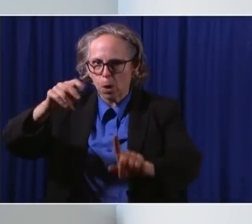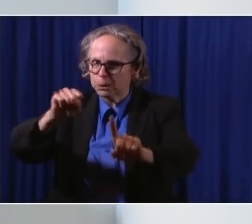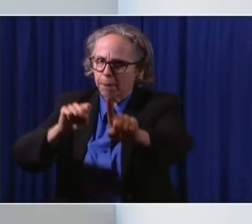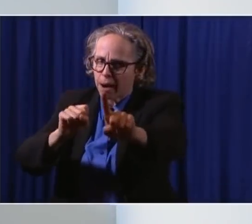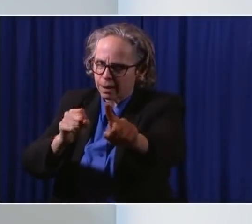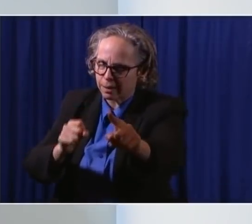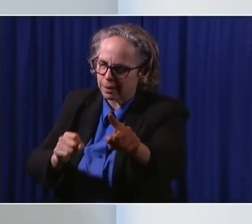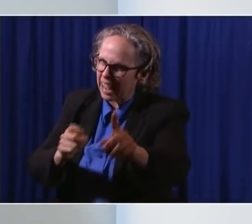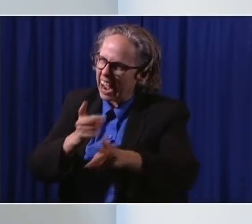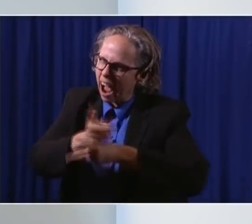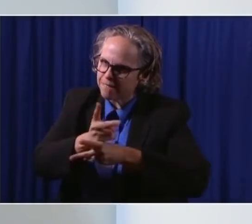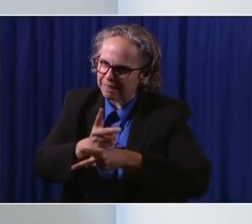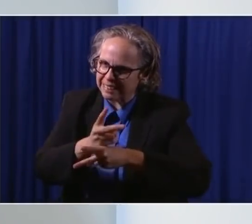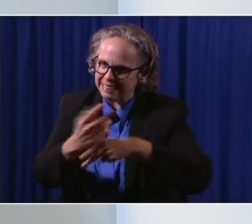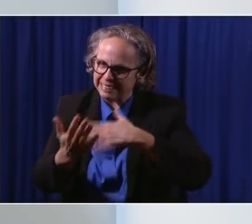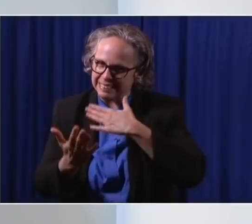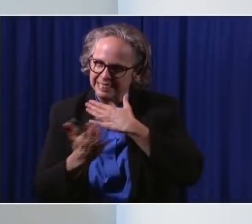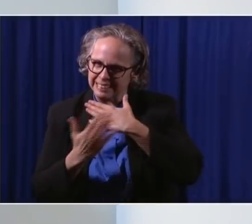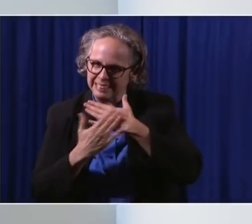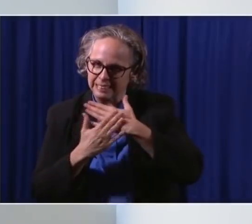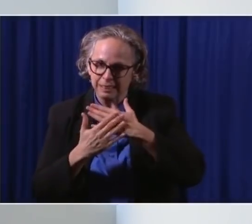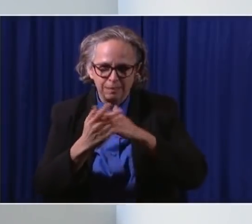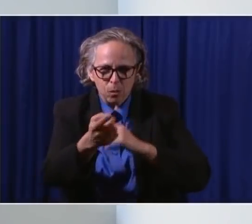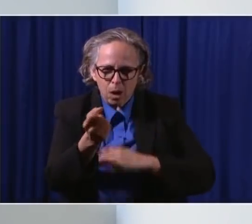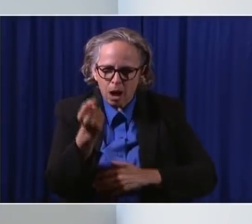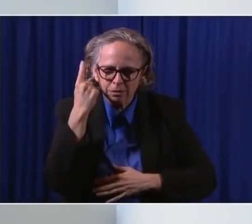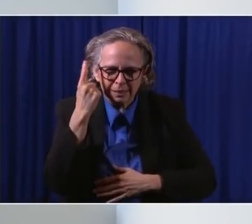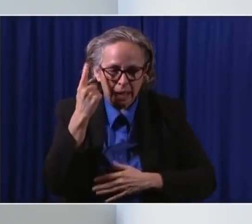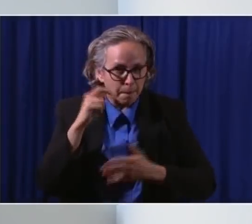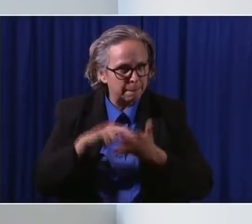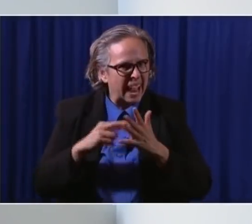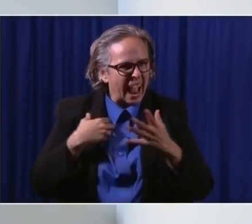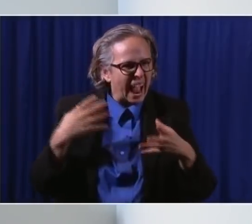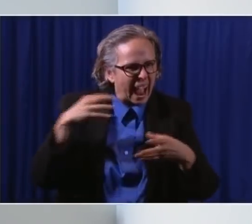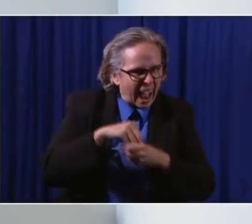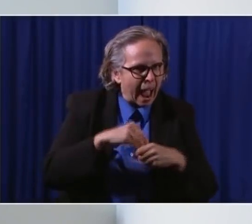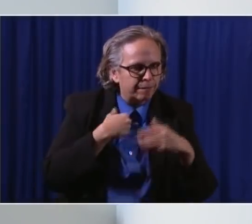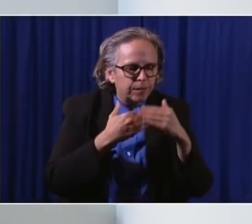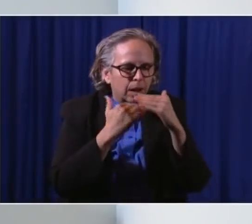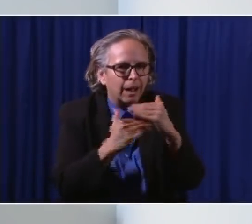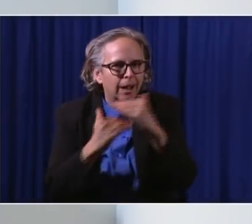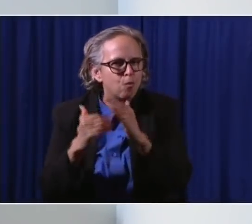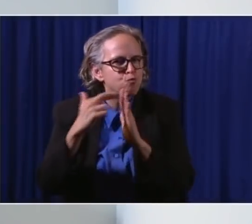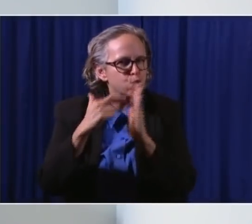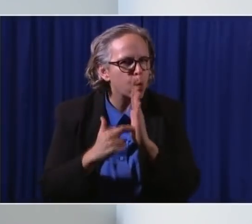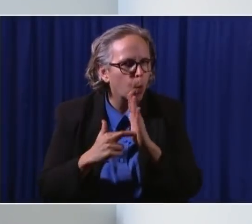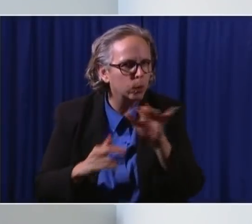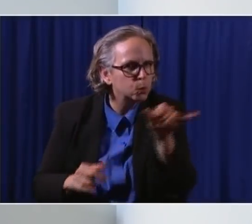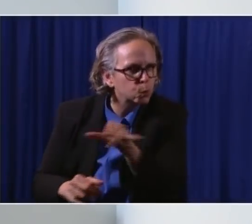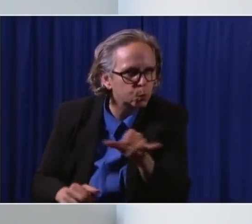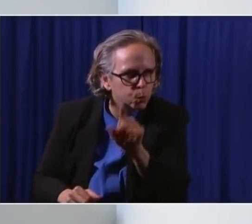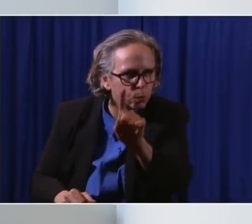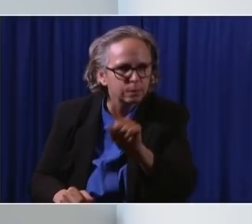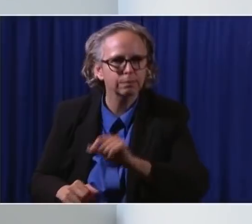HELPED DIRECT ORDER ON A SHORT- TERM BASIS ONLY THAT THE OHIO DEPARTMENT OF HEALTH HAS ISSUED AN ORDER ALLOWING FOR CONTACT